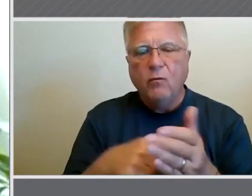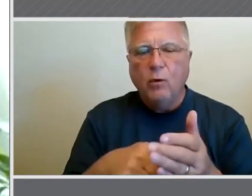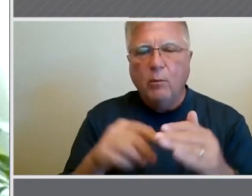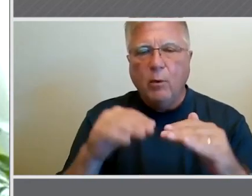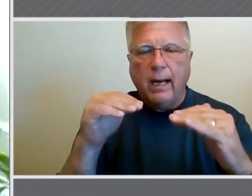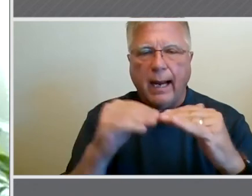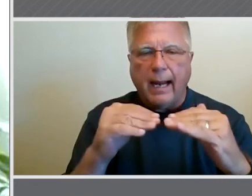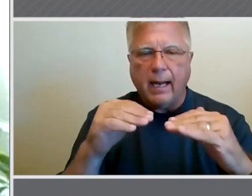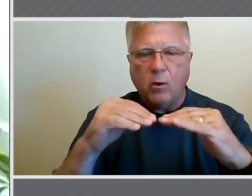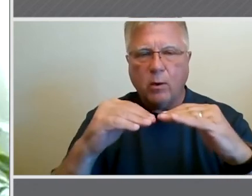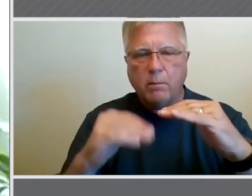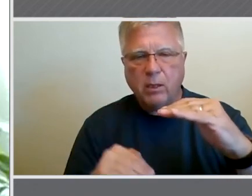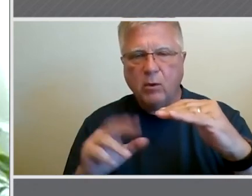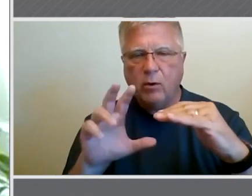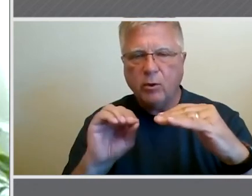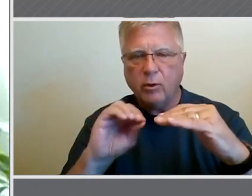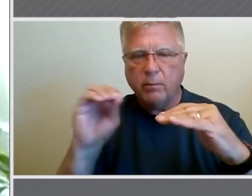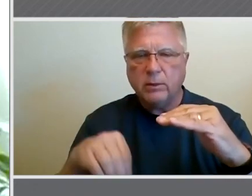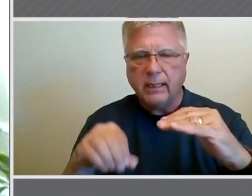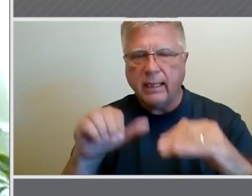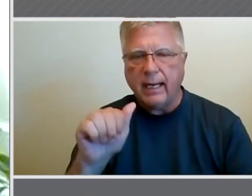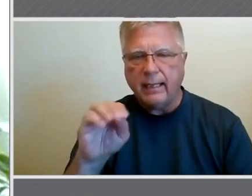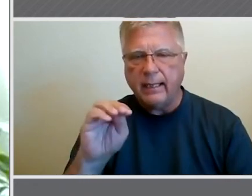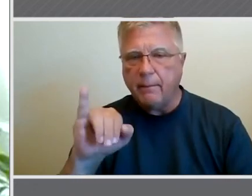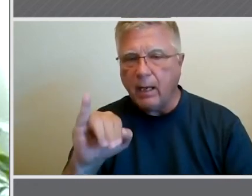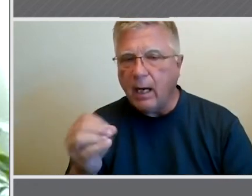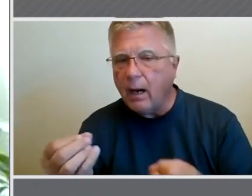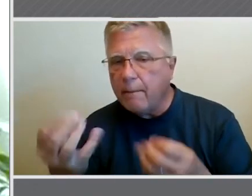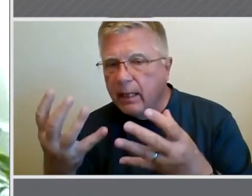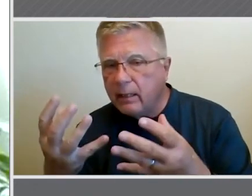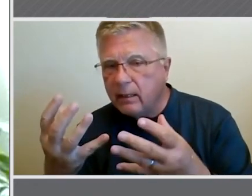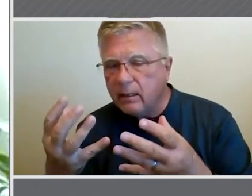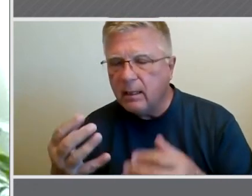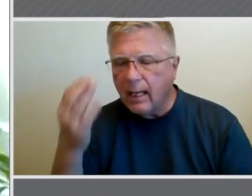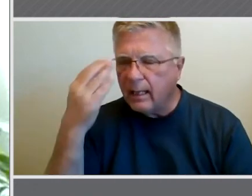Am I so I don't know if Shana, if you want to answer some details on kind of what the